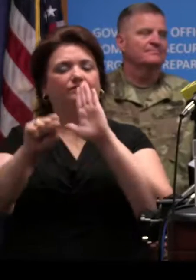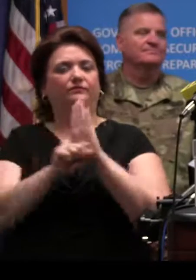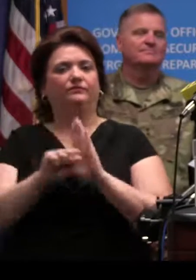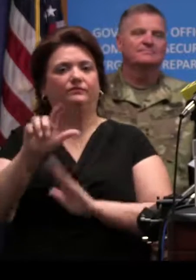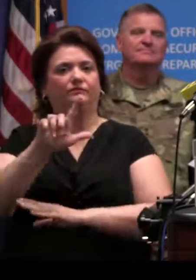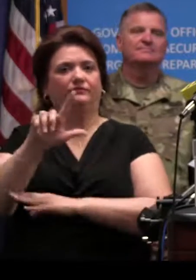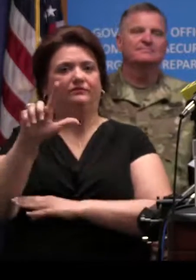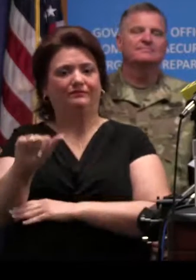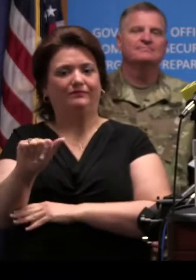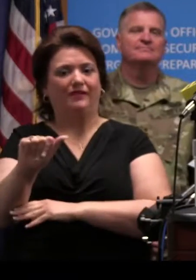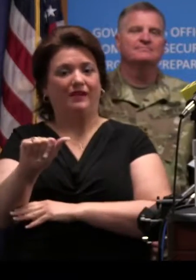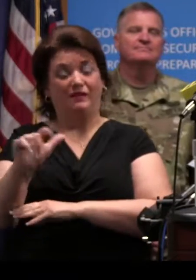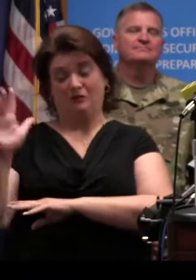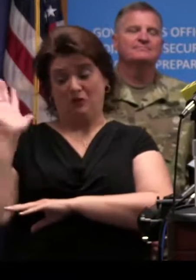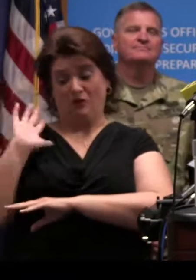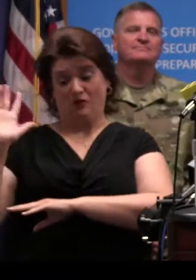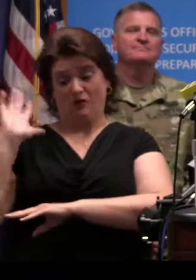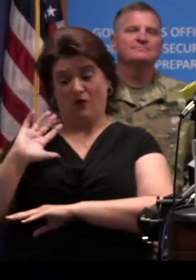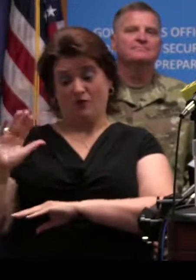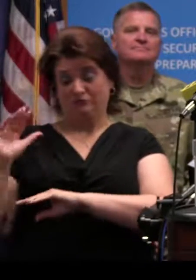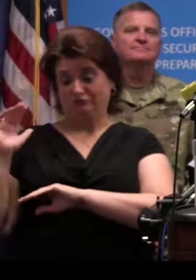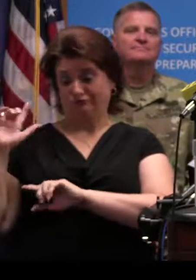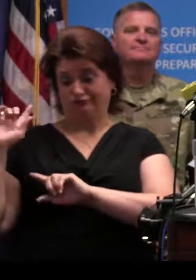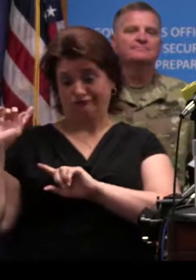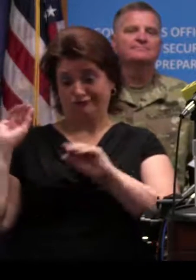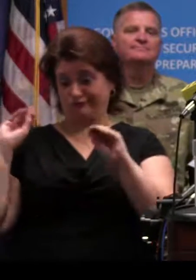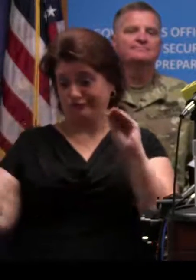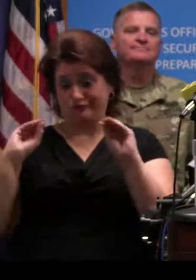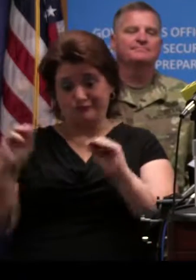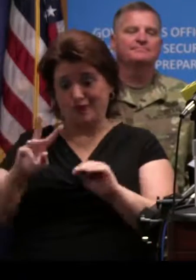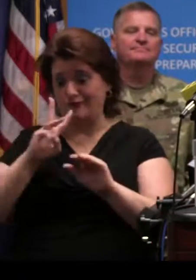places where it's never been before at least nobody living can remember